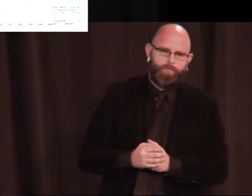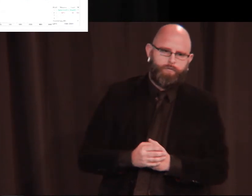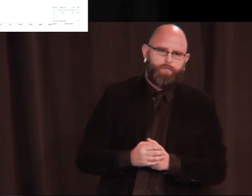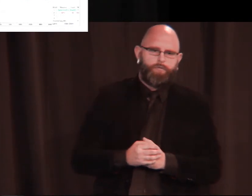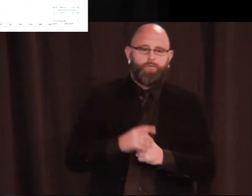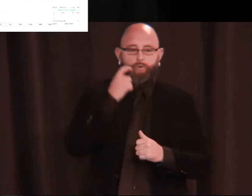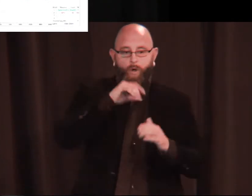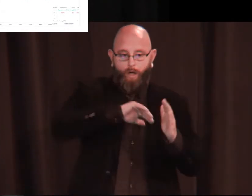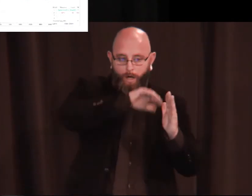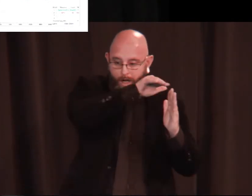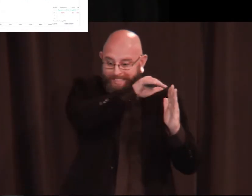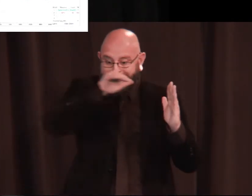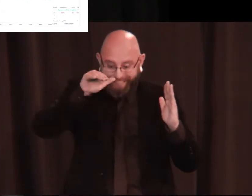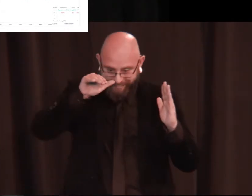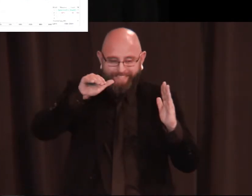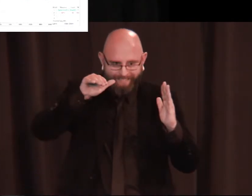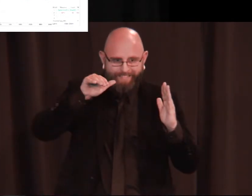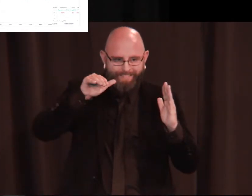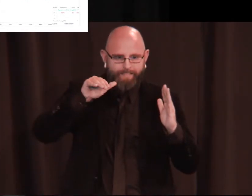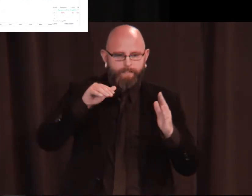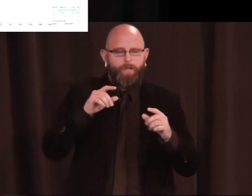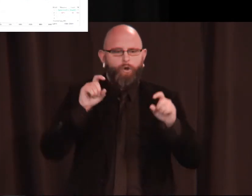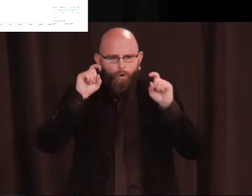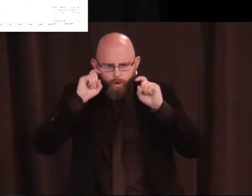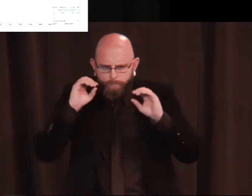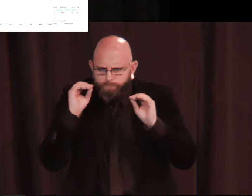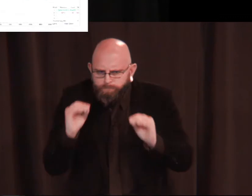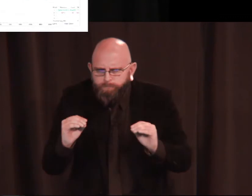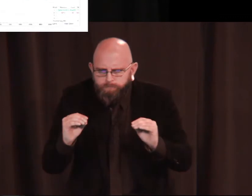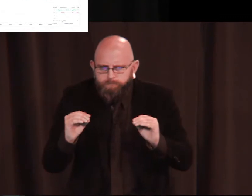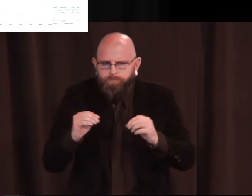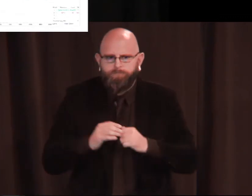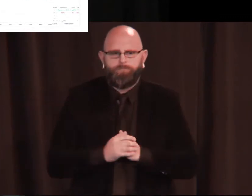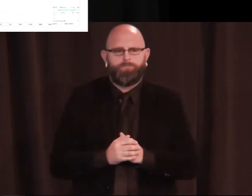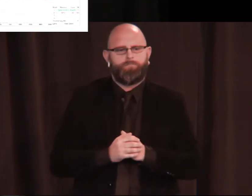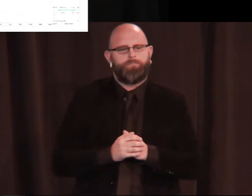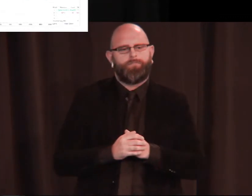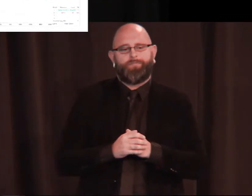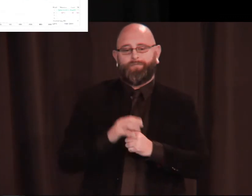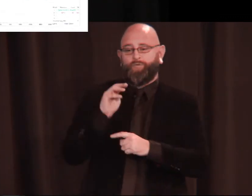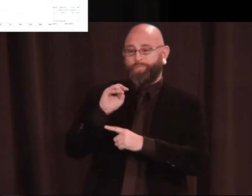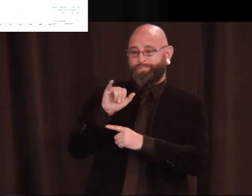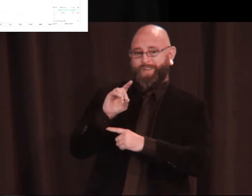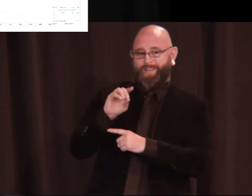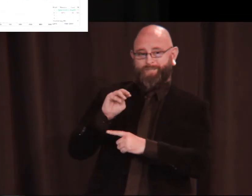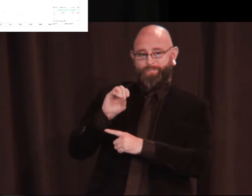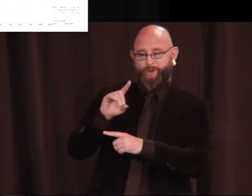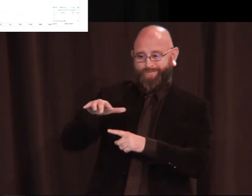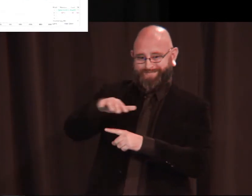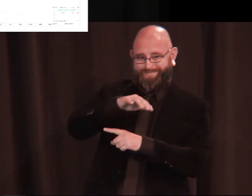And, so, it's not telling us, again, these are mild to moderate kids, they've been fit with hearing aids, and, so, looking at their pure tone average